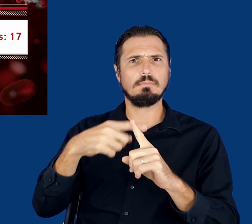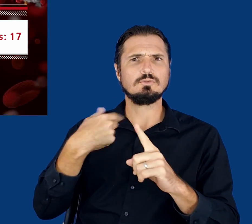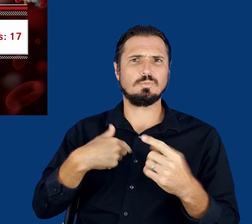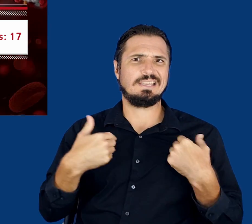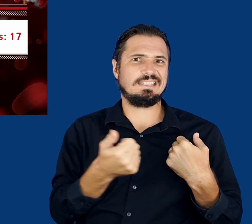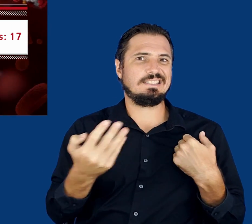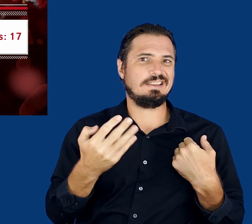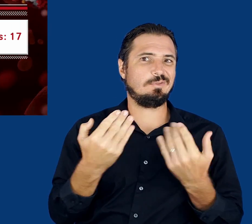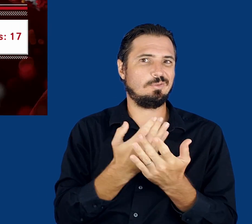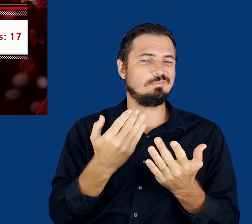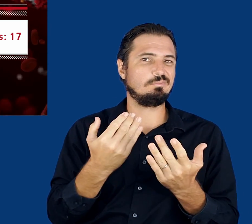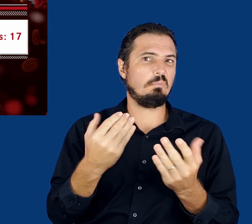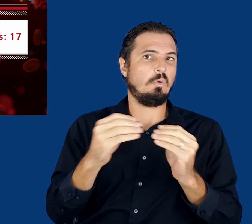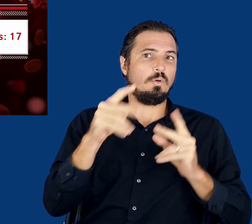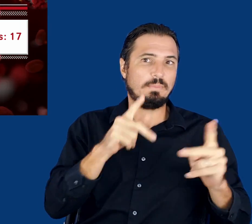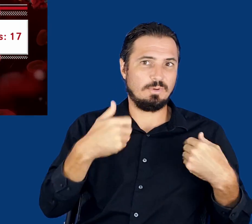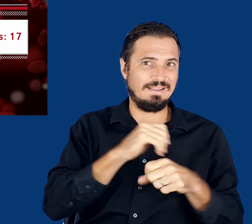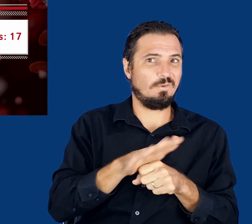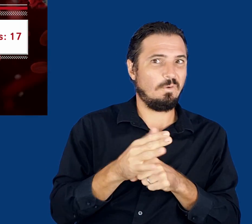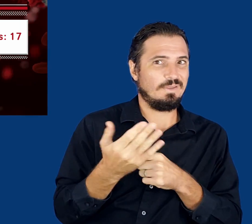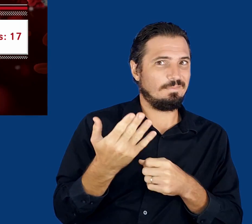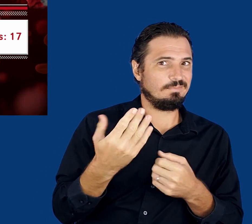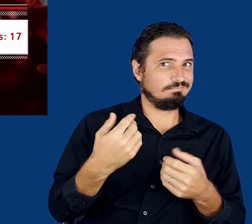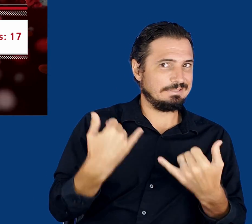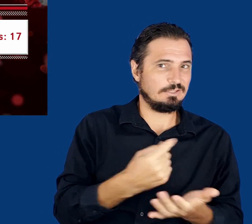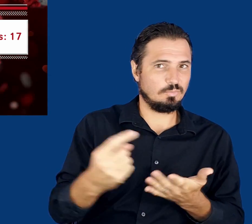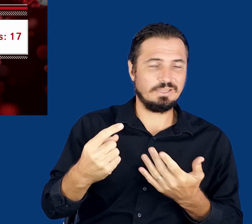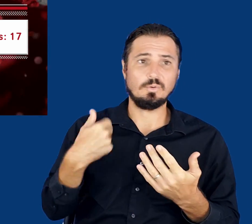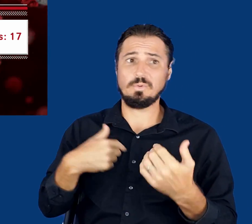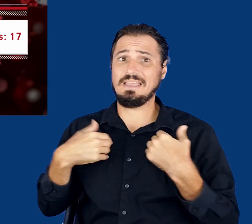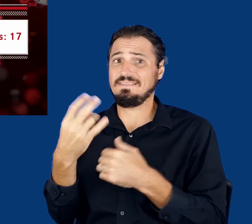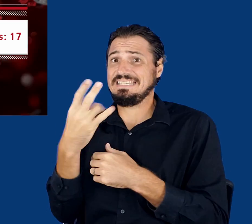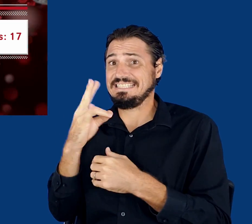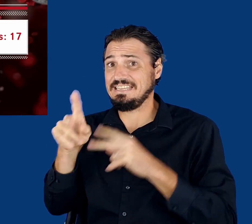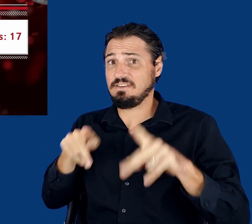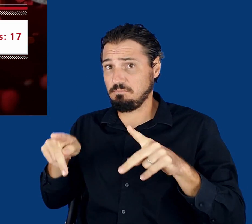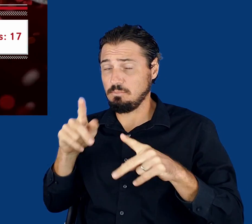We currently have 17 active cases on Kauai. Two are in the hospital and all are in isolation